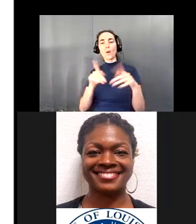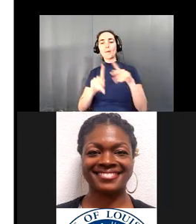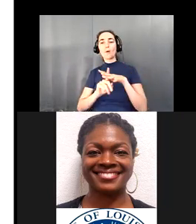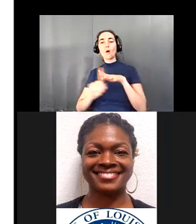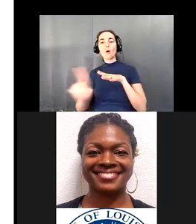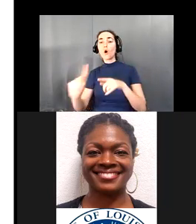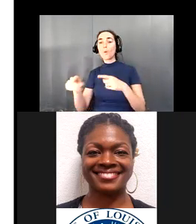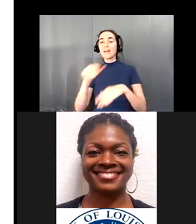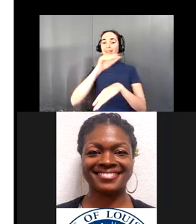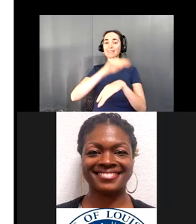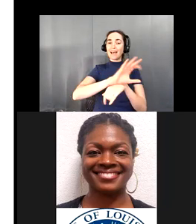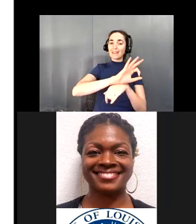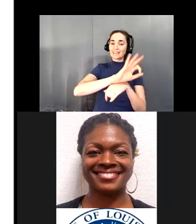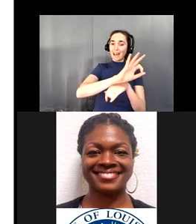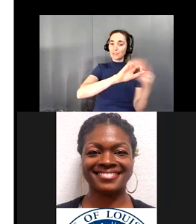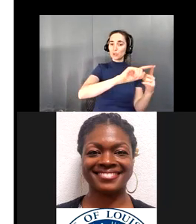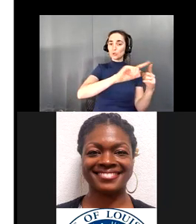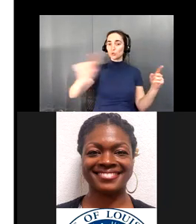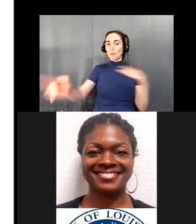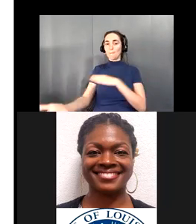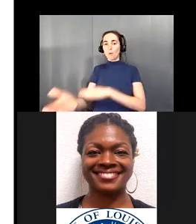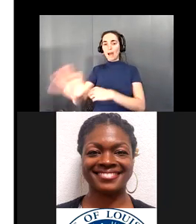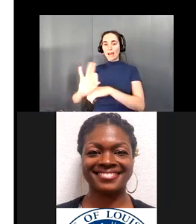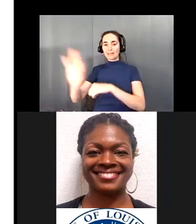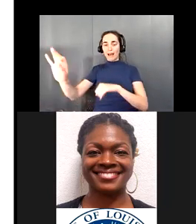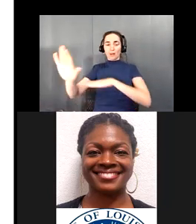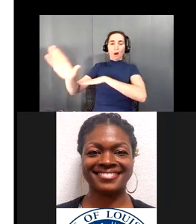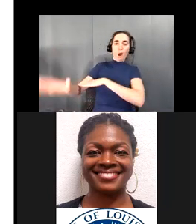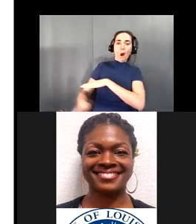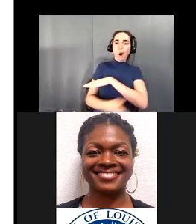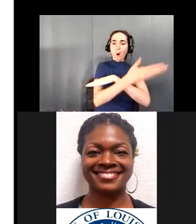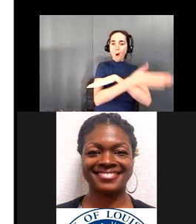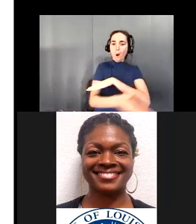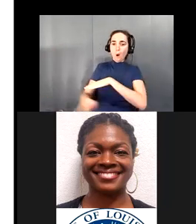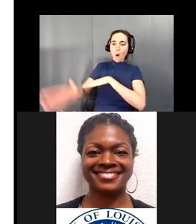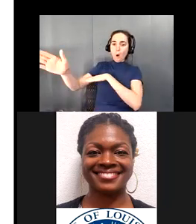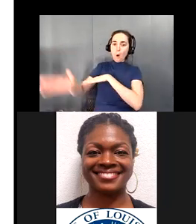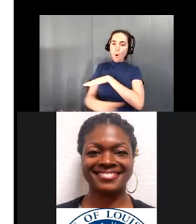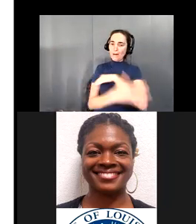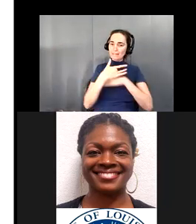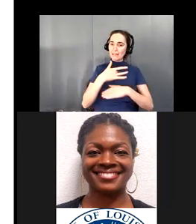16:14:19 And that's overnight. So, that's obviously a dangerous time and it's an unknown